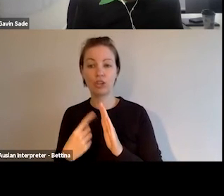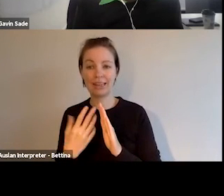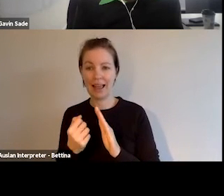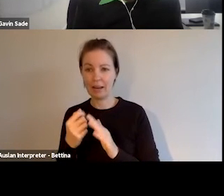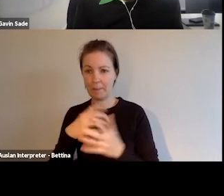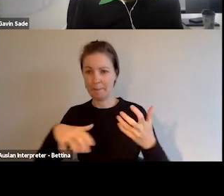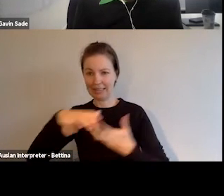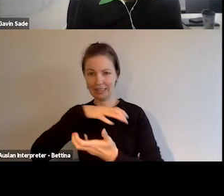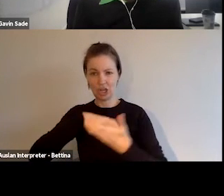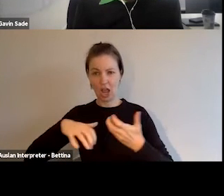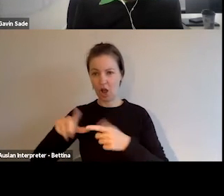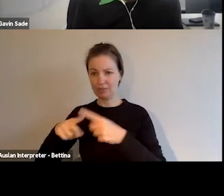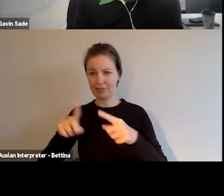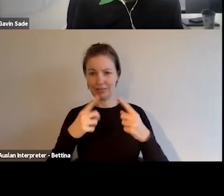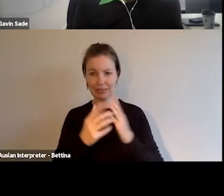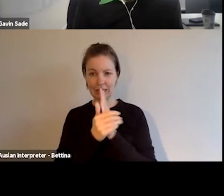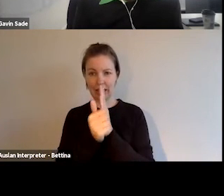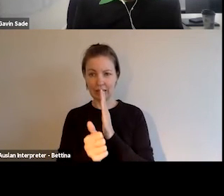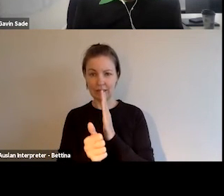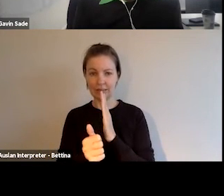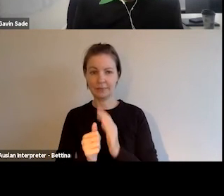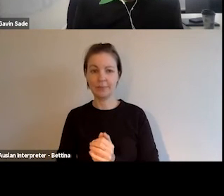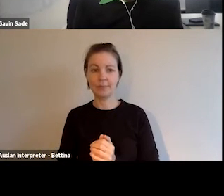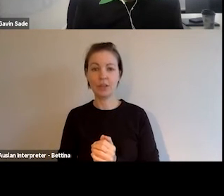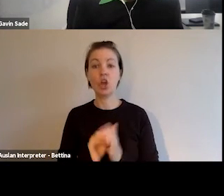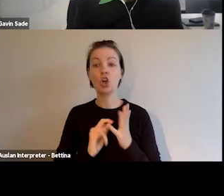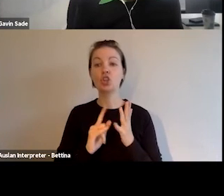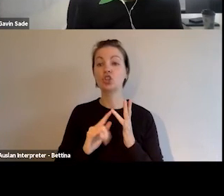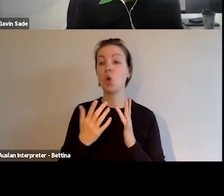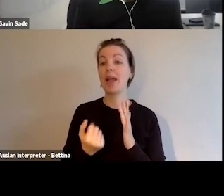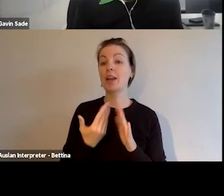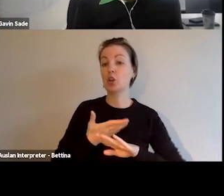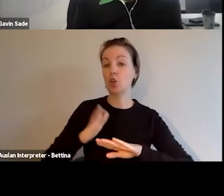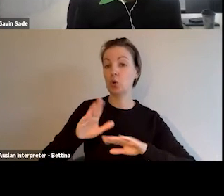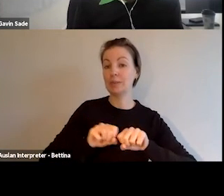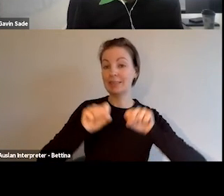To set up a system whereby students in one project could collaborate with students in another project.